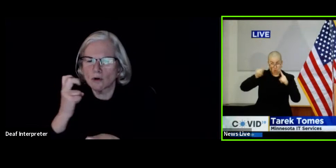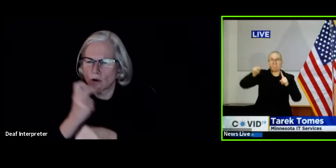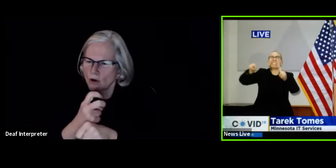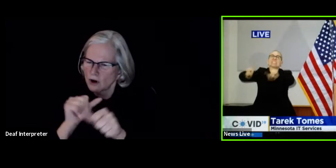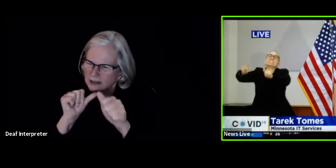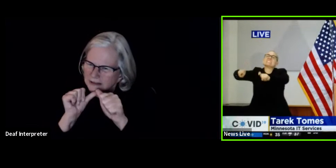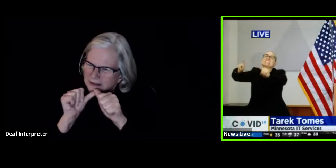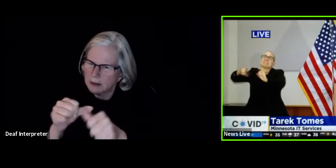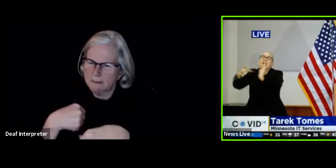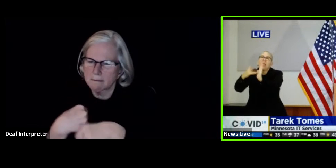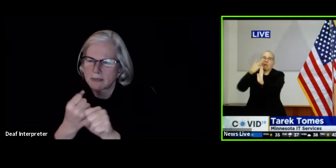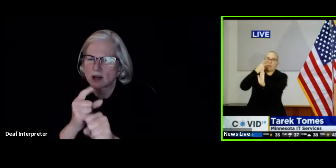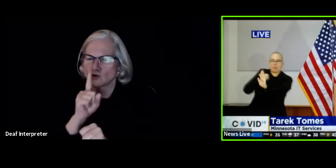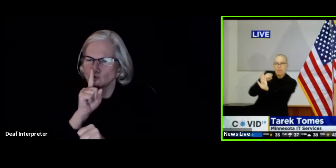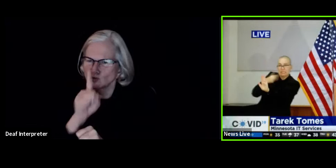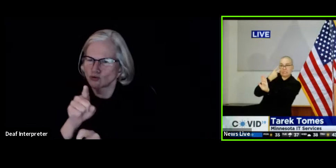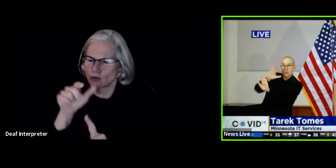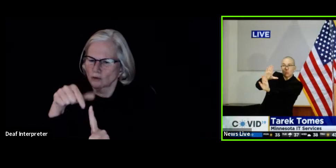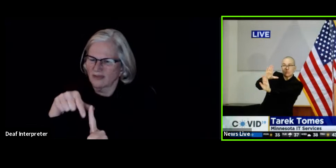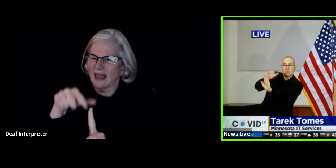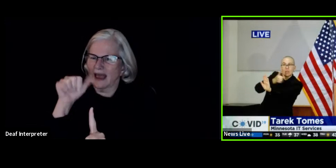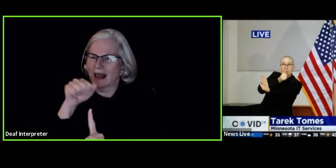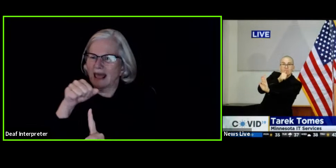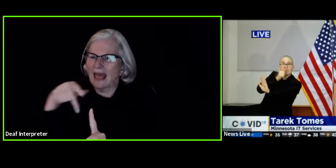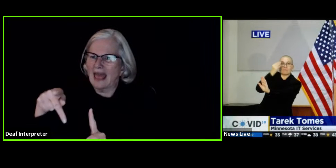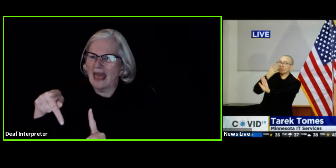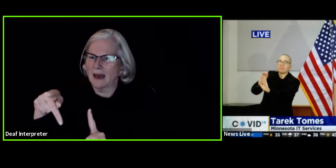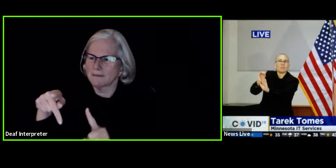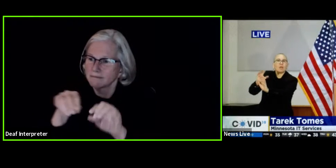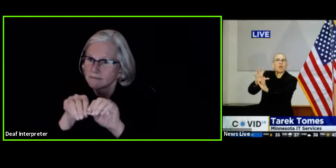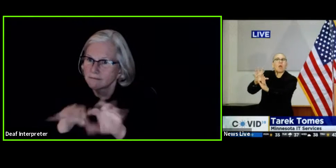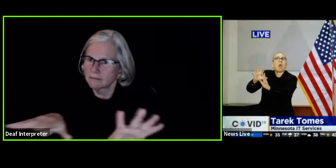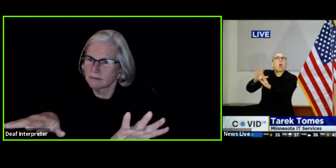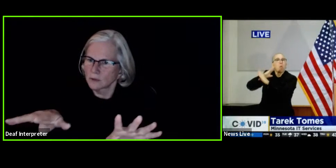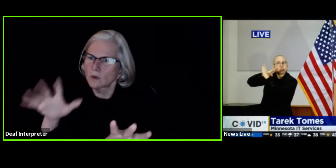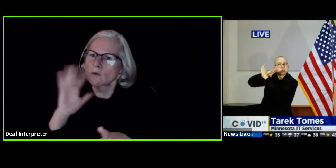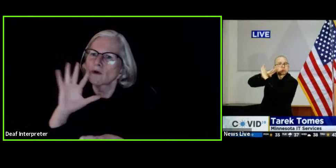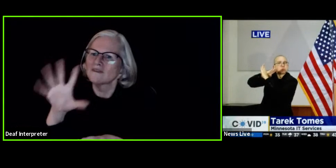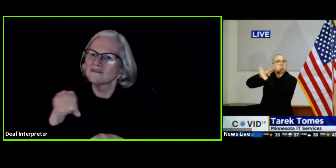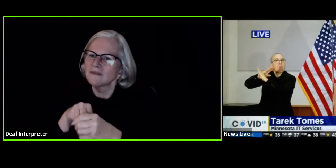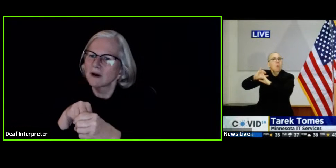WE ROLLED OUT AN APP THAT REALLY BROUGHT BROAD CONSIDERATION TO